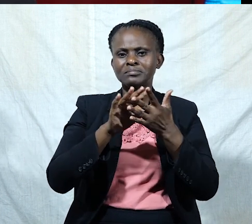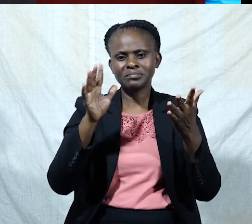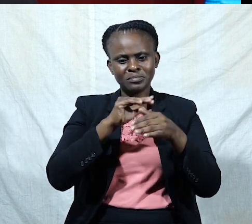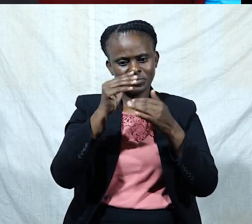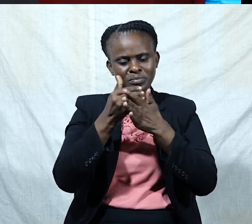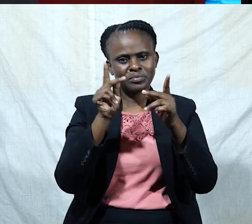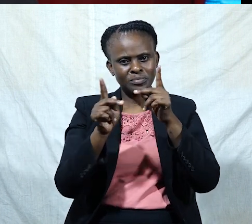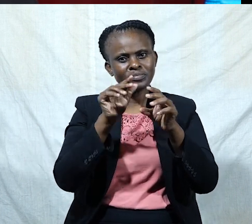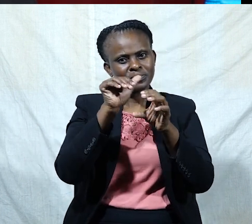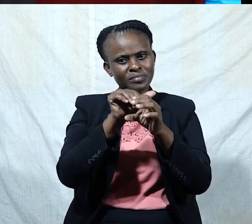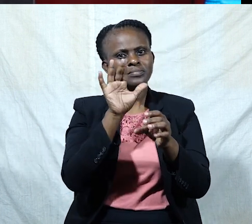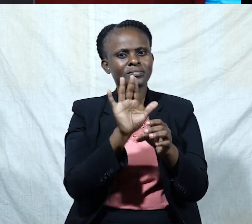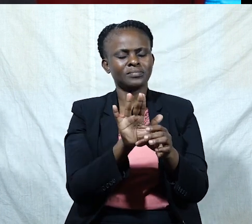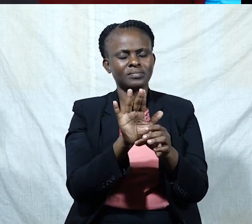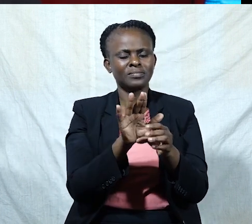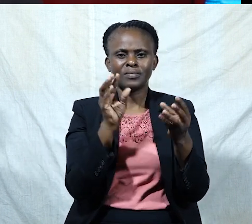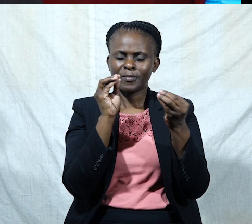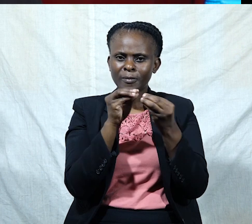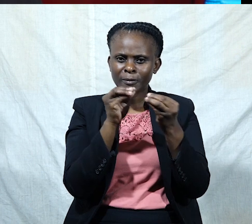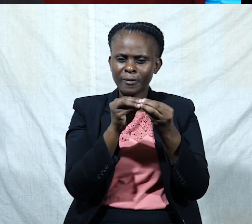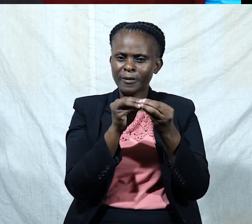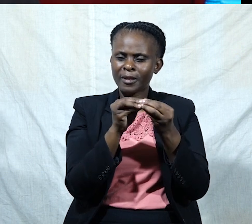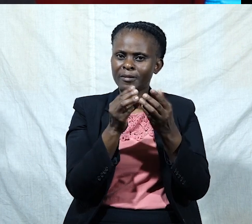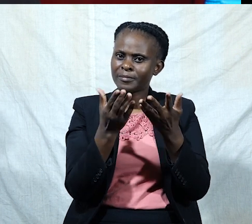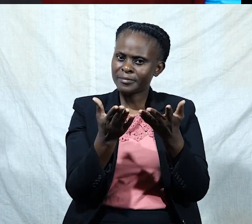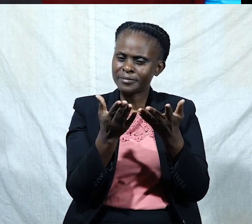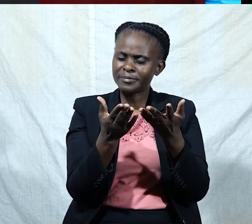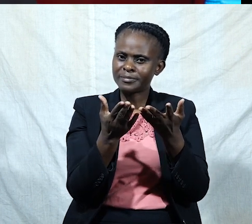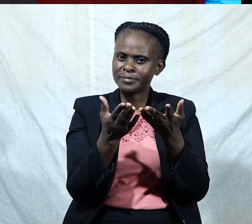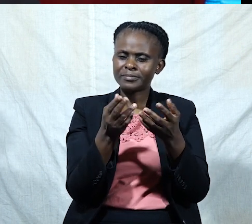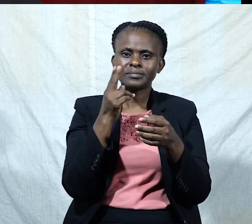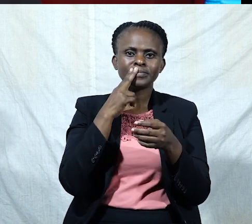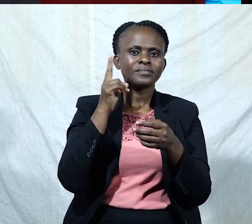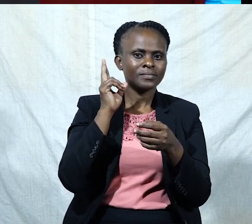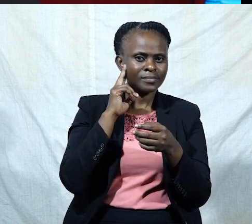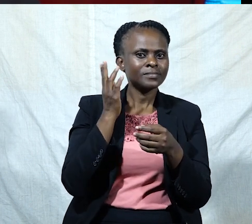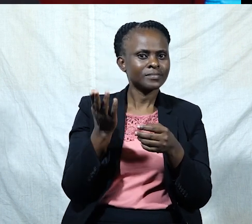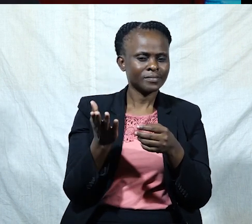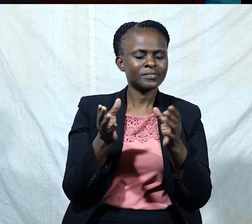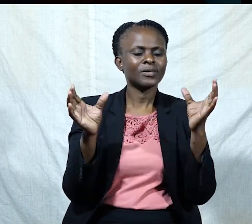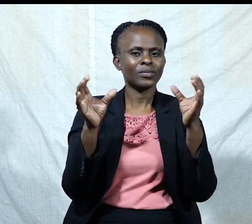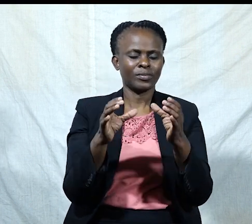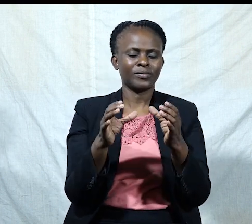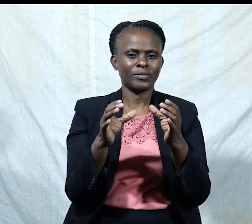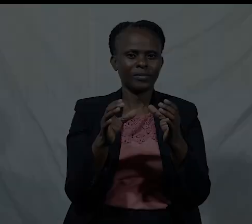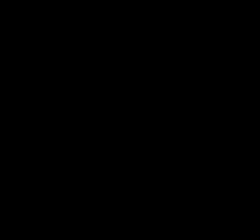everybody is carried on board particularly, in this regard, the deaf community.